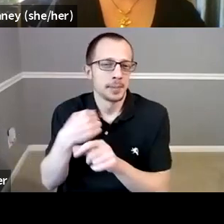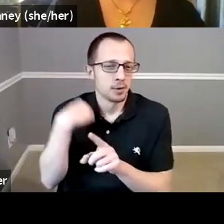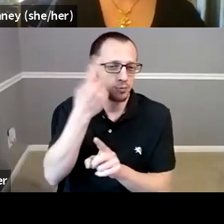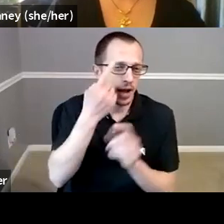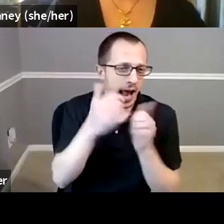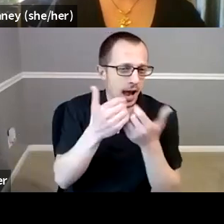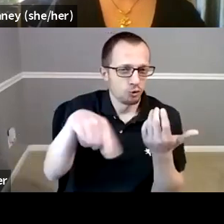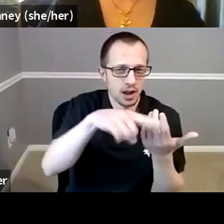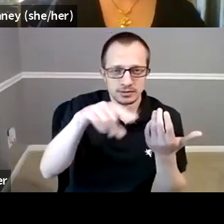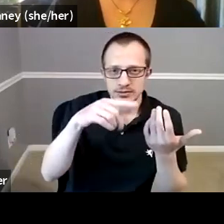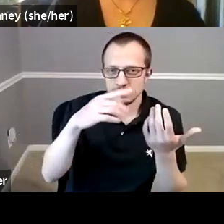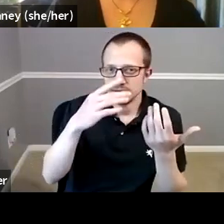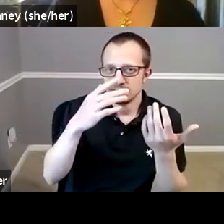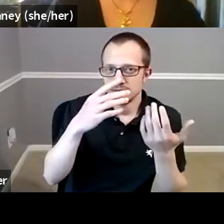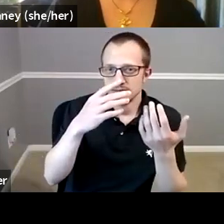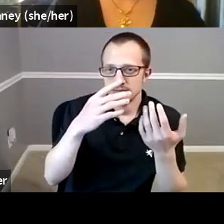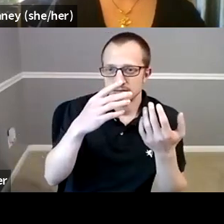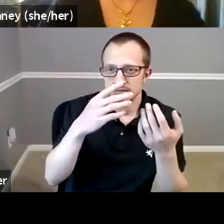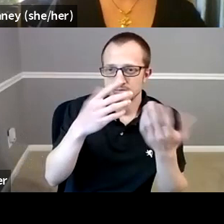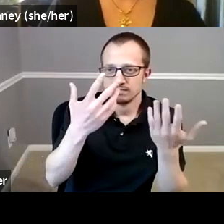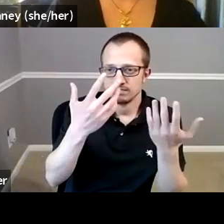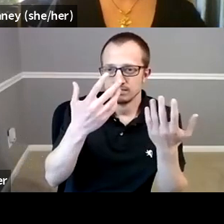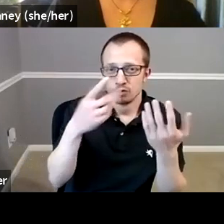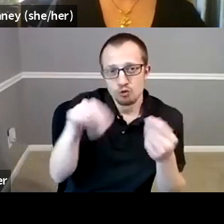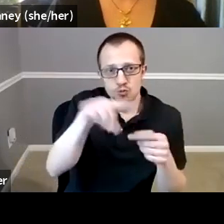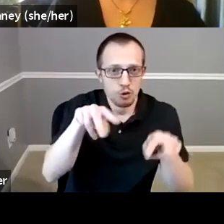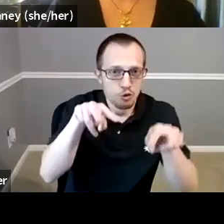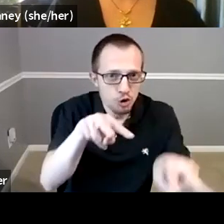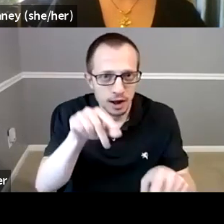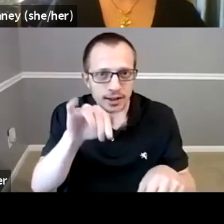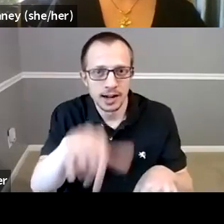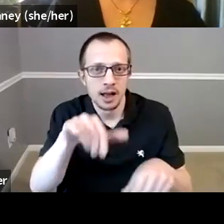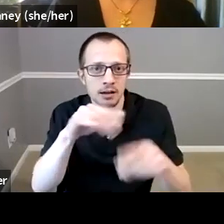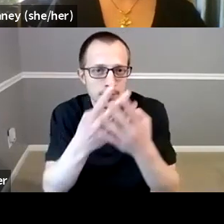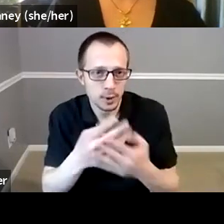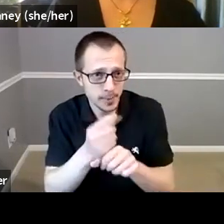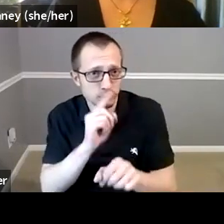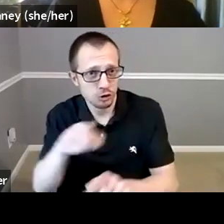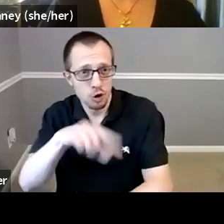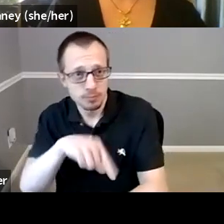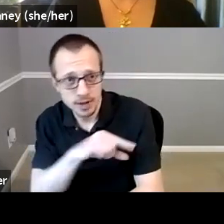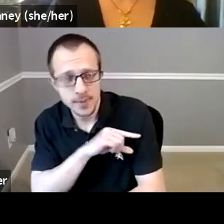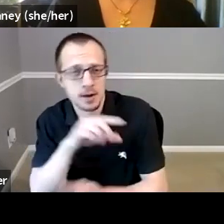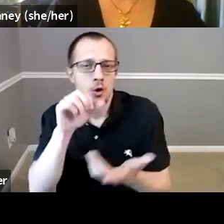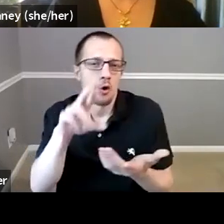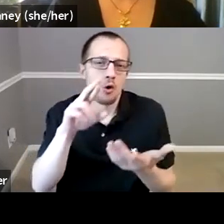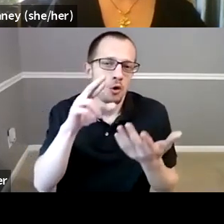them as a guardian so it makes me wonder how how do you guys look at that and how do you filter